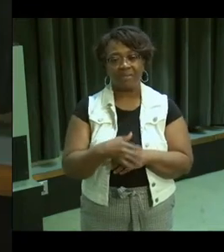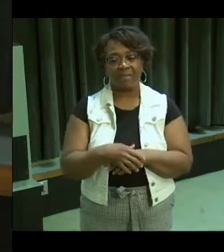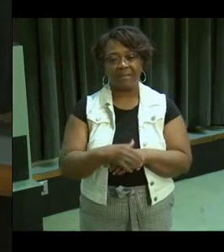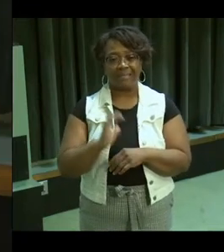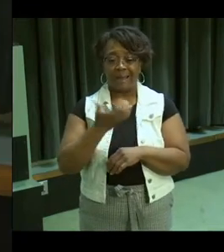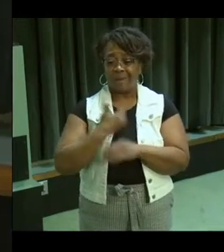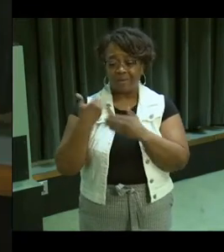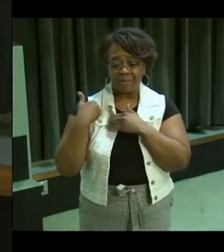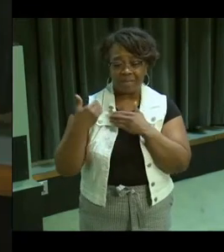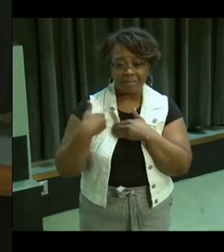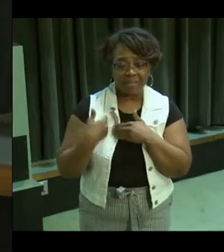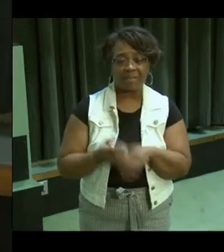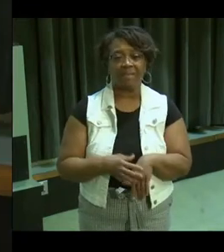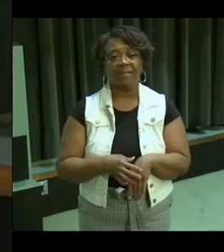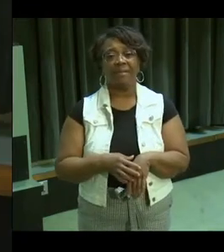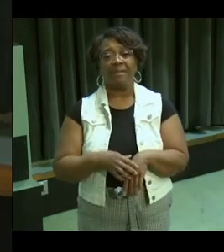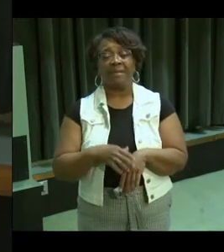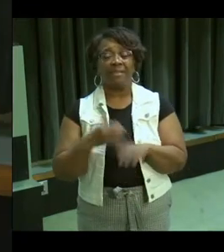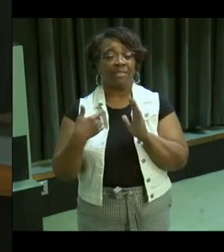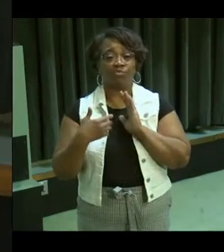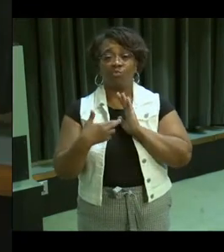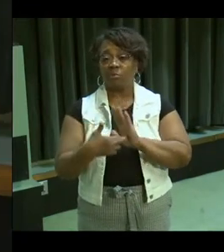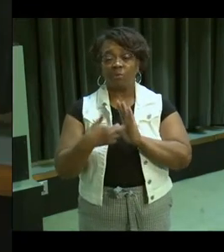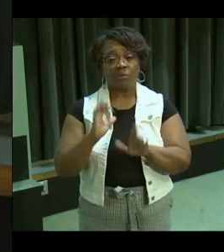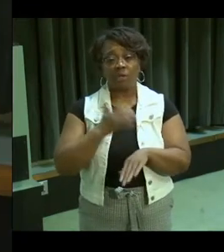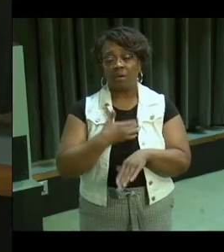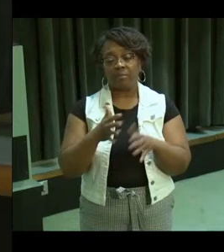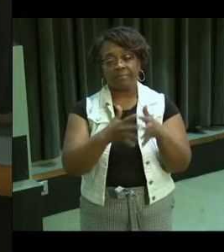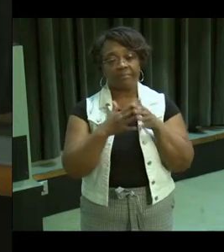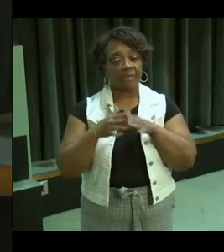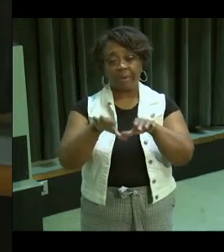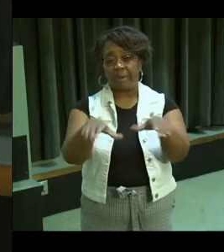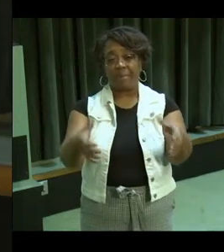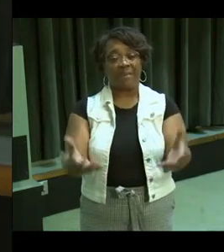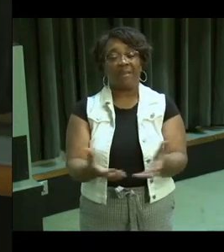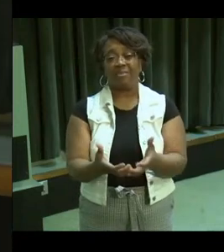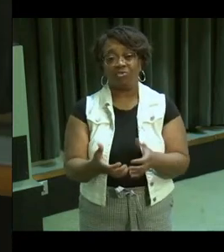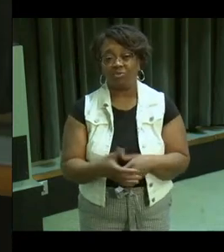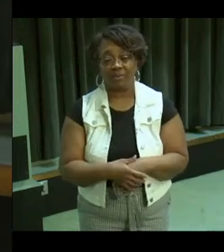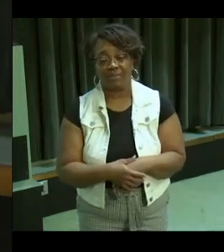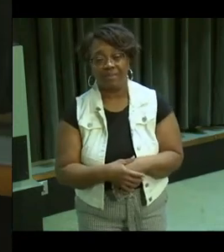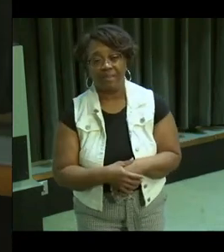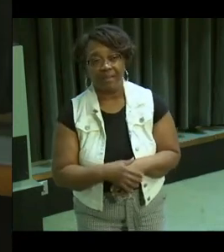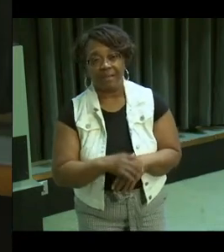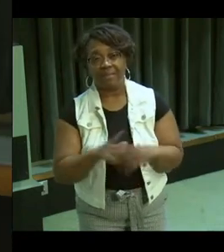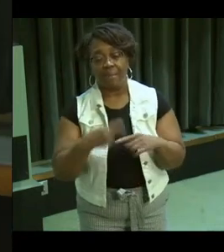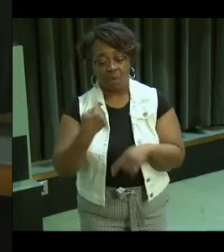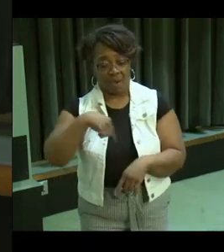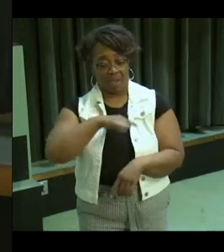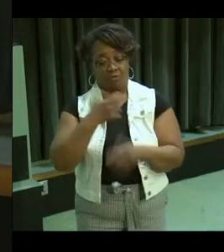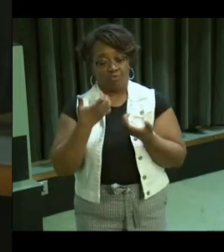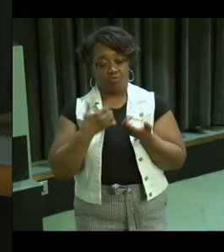labor is not it's just a reflection of our American